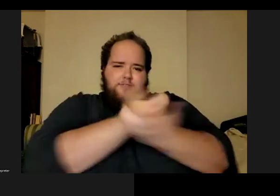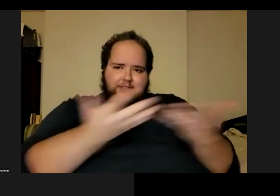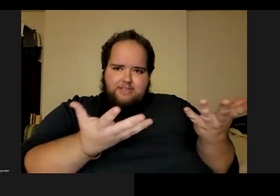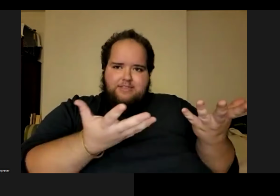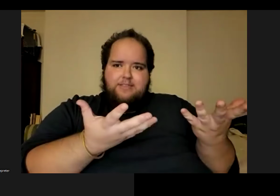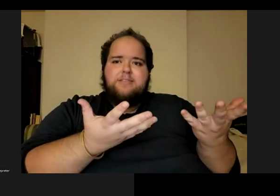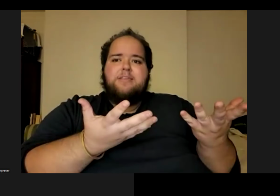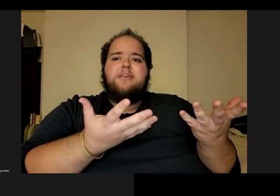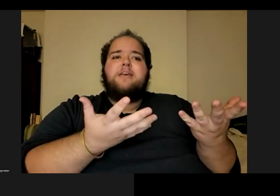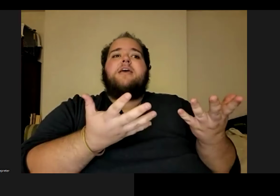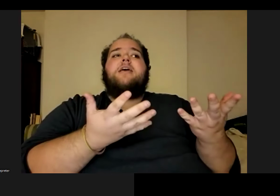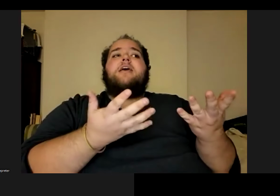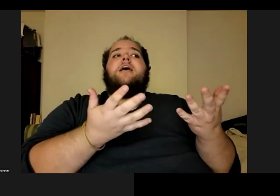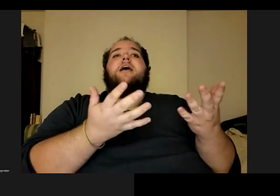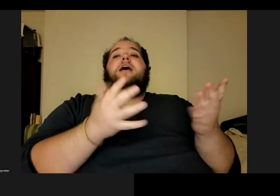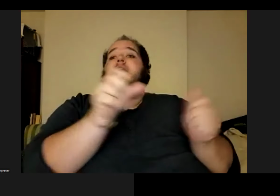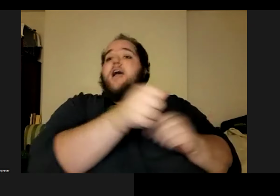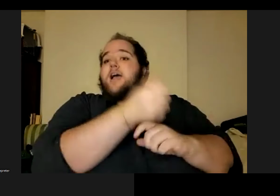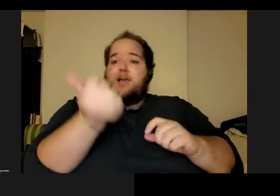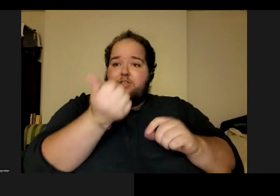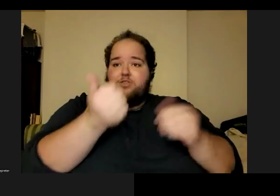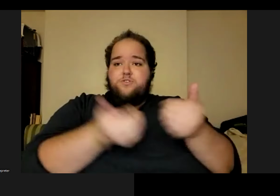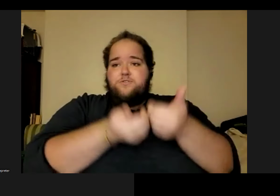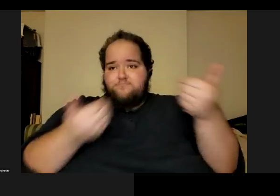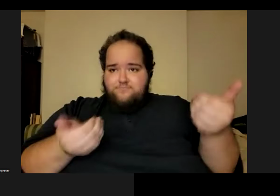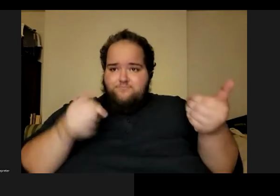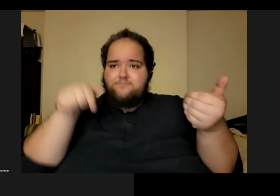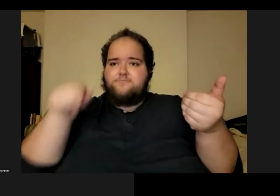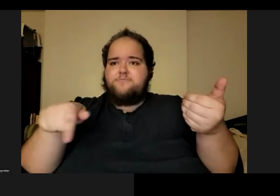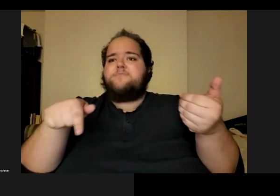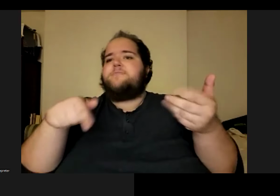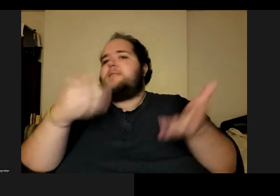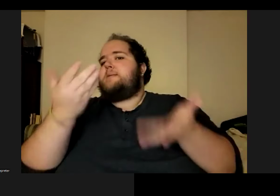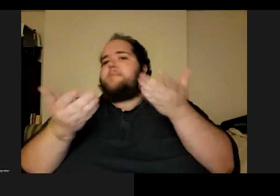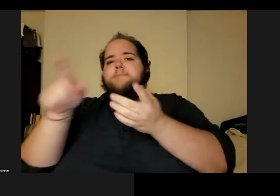And then you can have a separate document for like more tailoring.